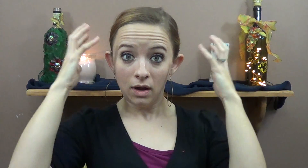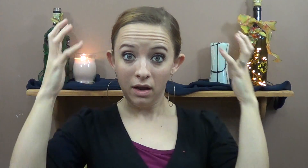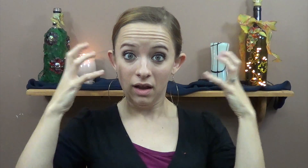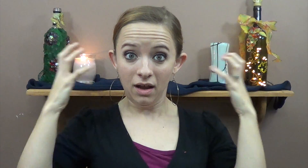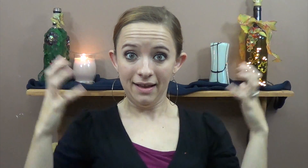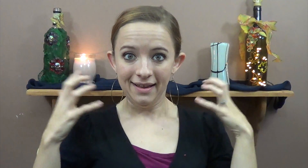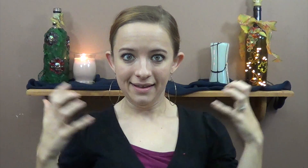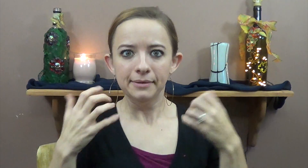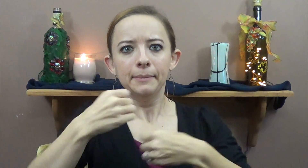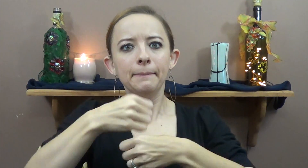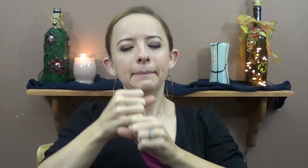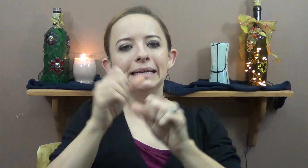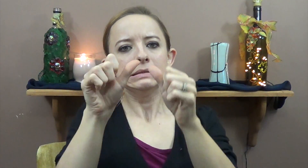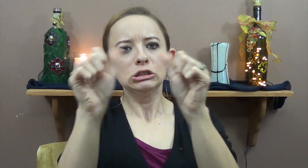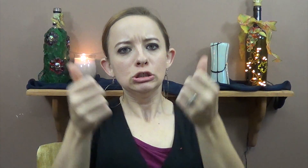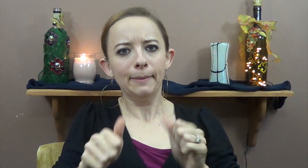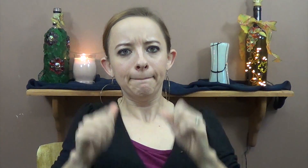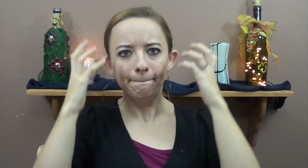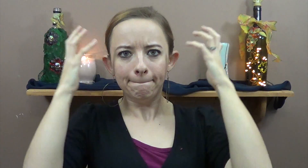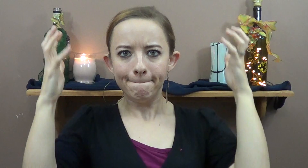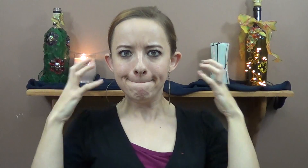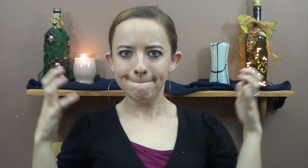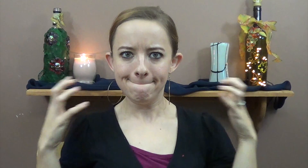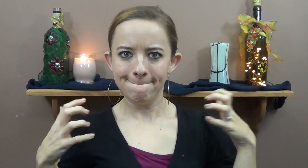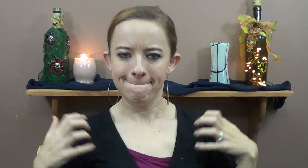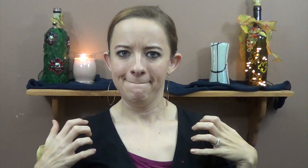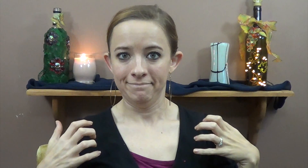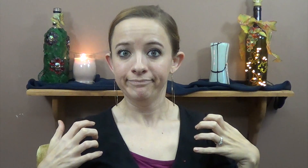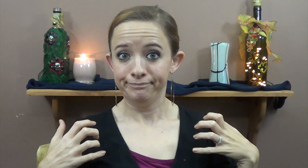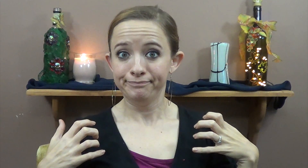goes in that shape. So when you do that with your hands,